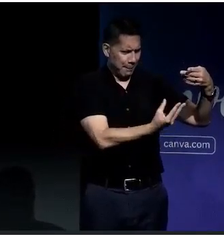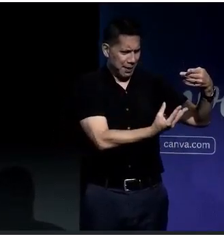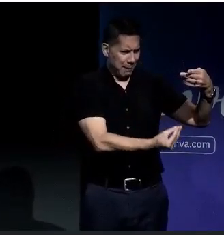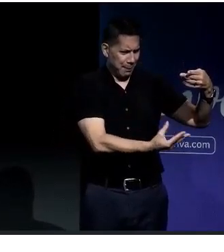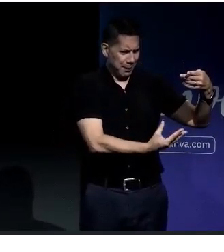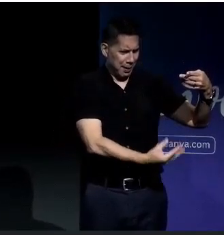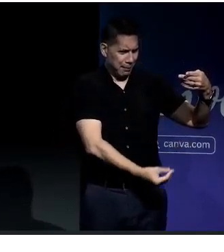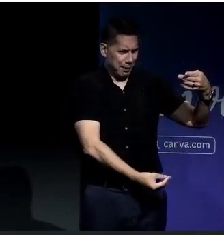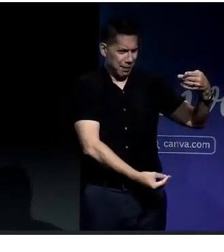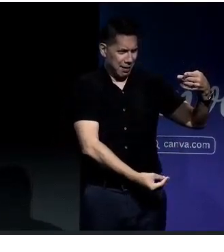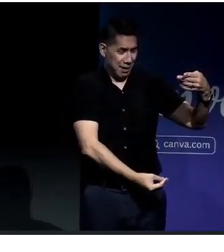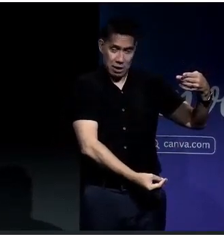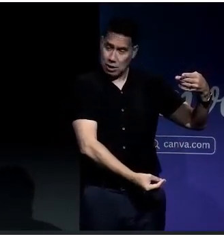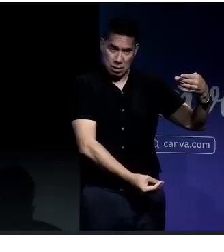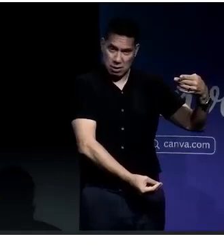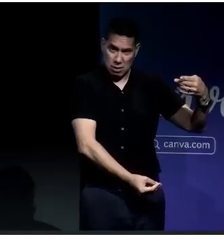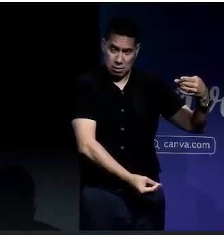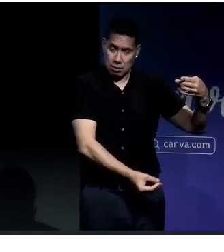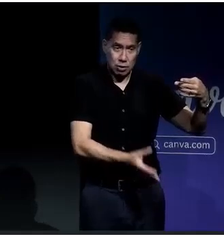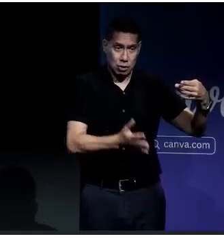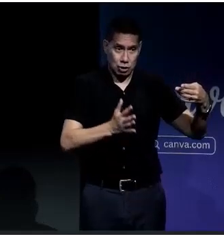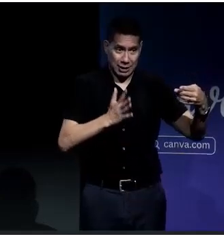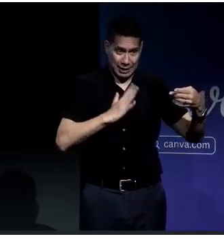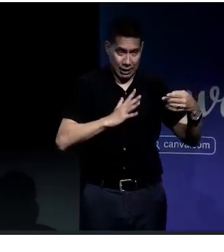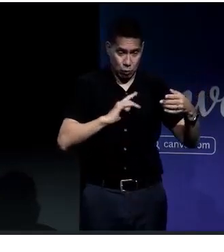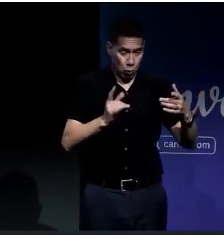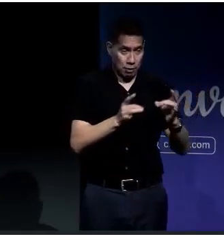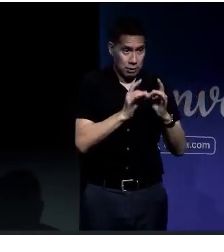relying as much on testing at all, let alone the automated testing.